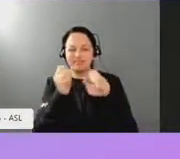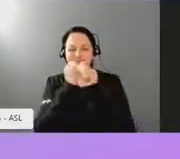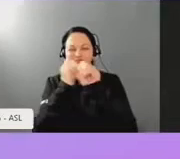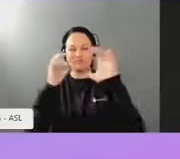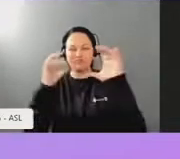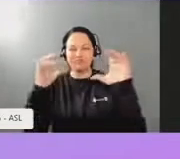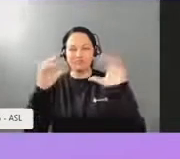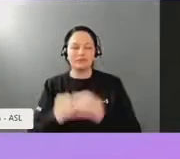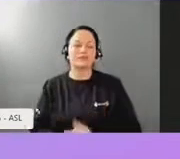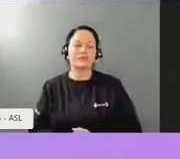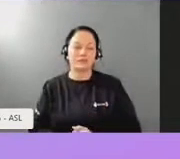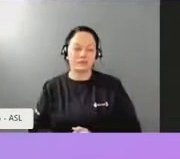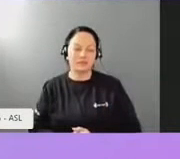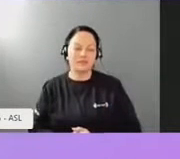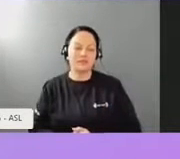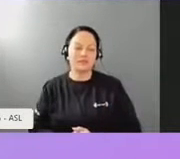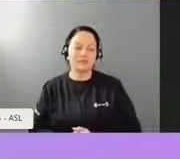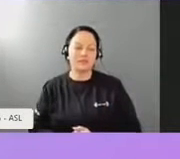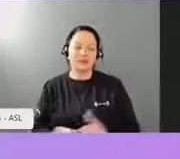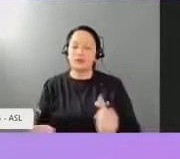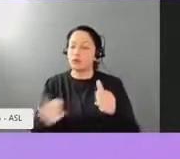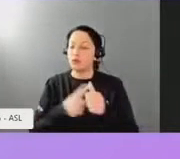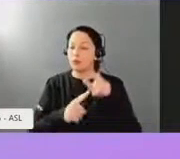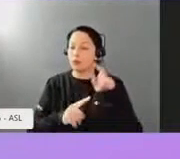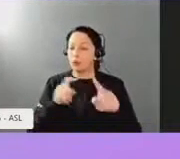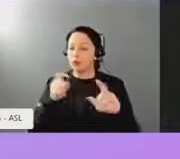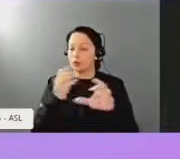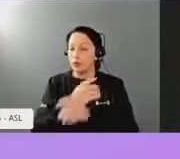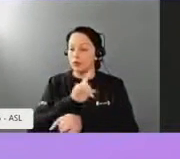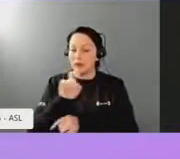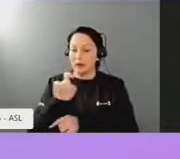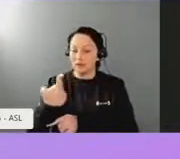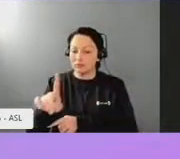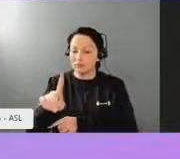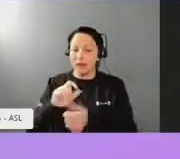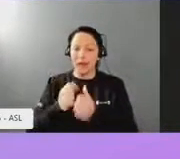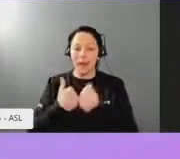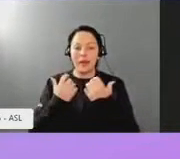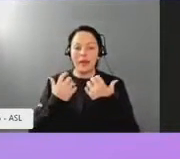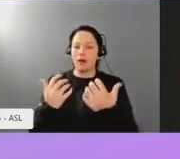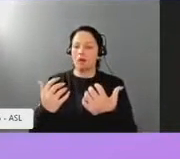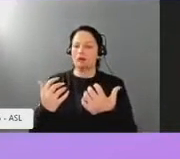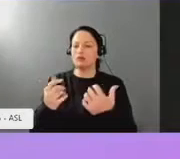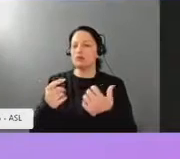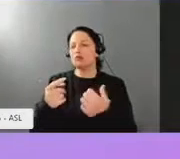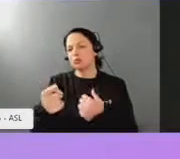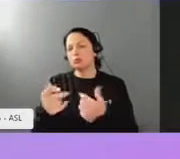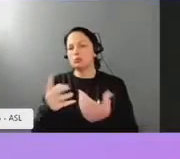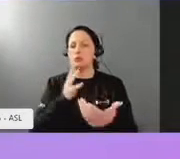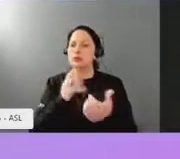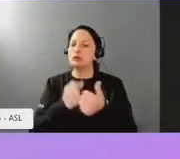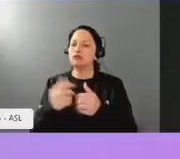These are numbers that I just made up so that we can easily see the big picture. The first question that the